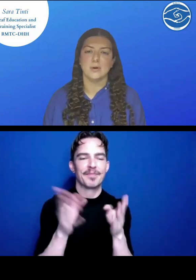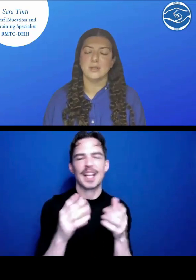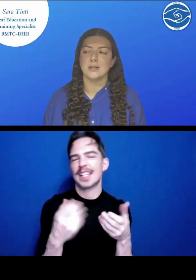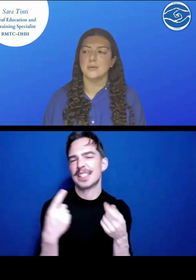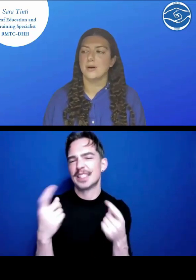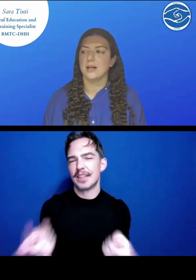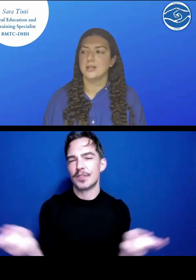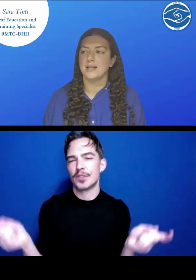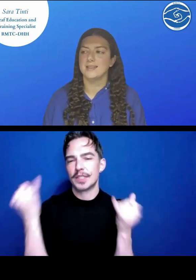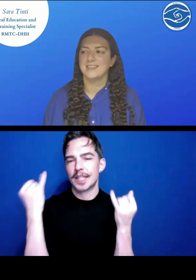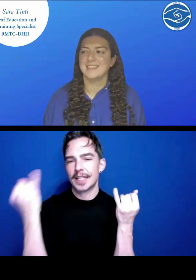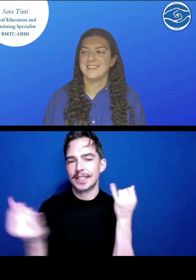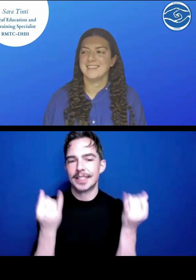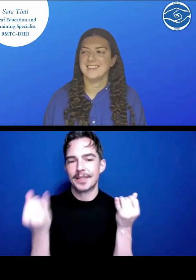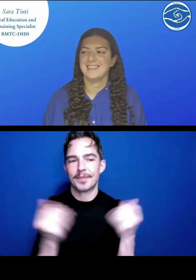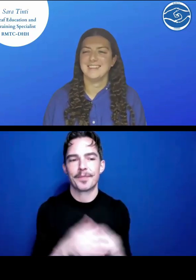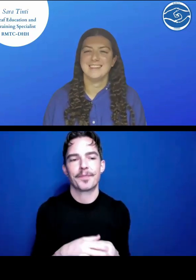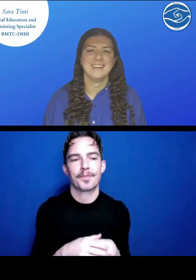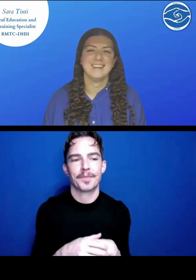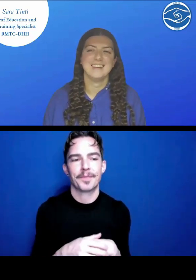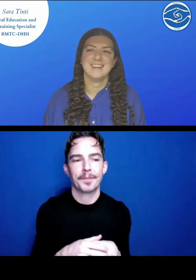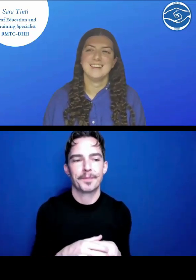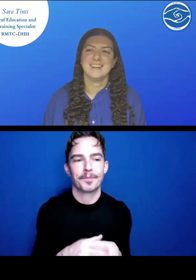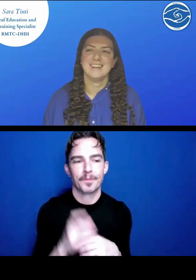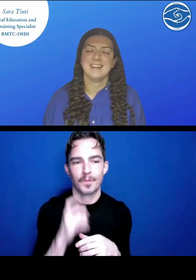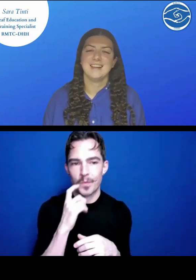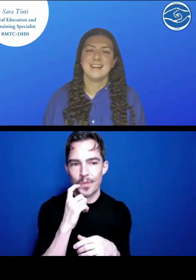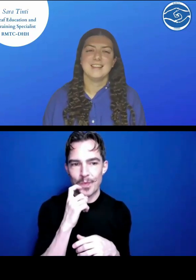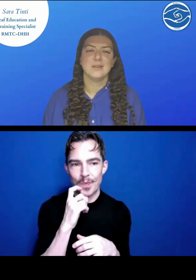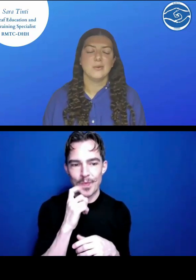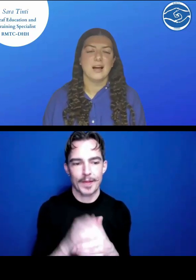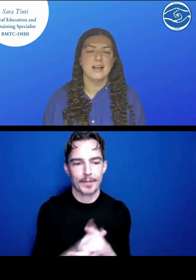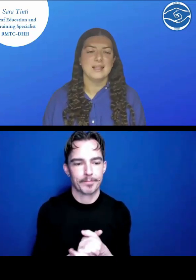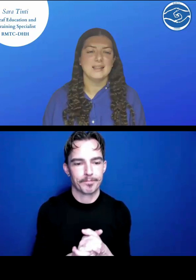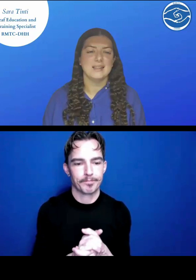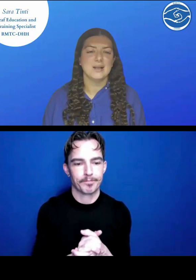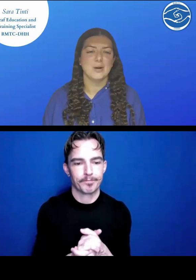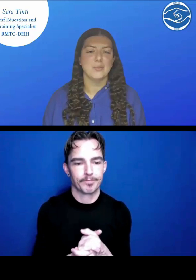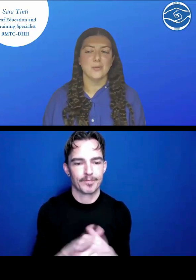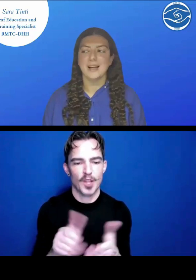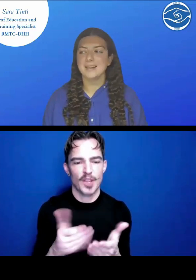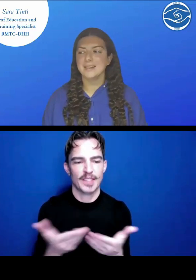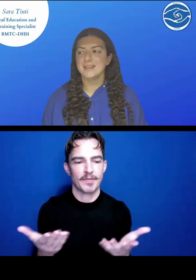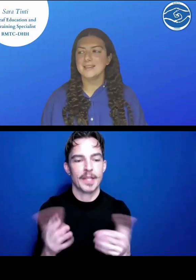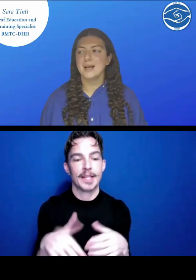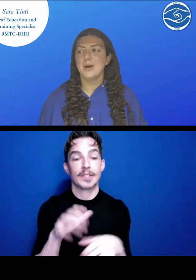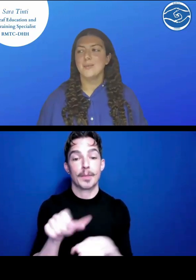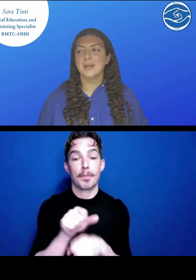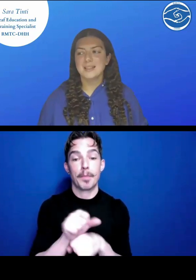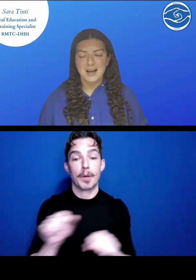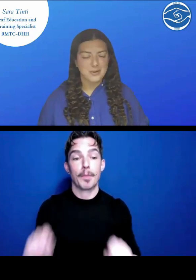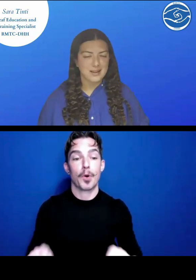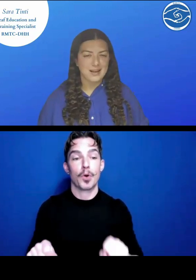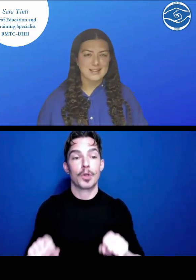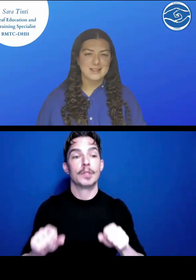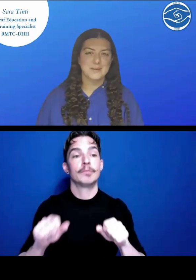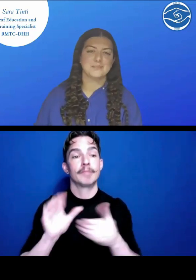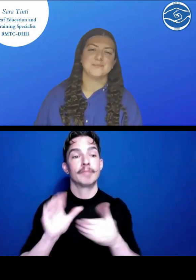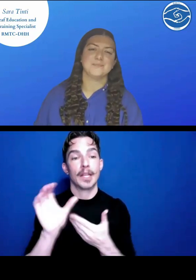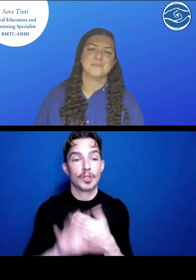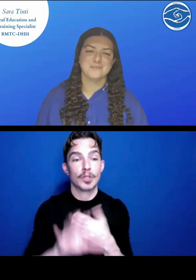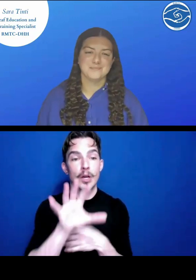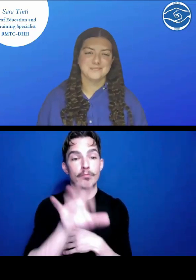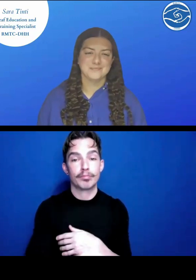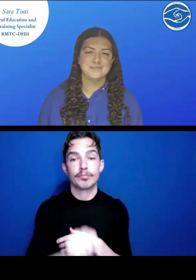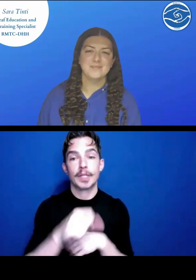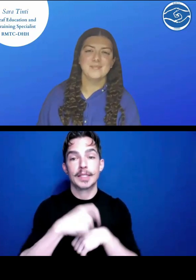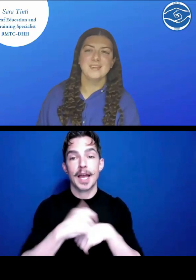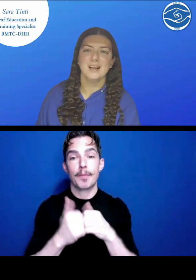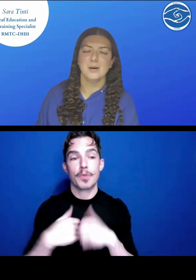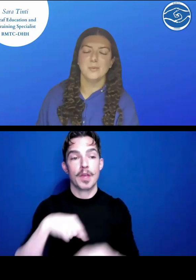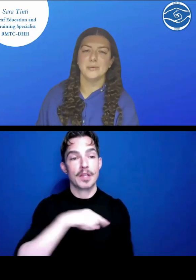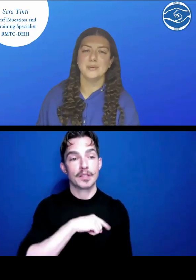of what we do and all that jazz. So that is our bookable calendars. Book a time with us. We